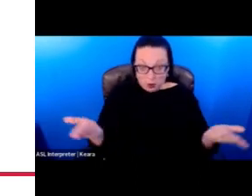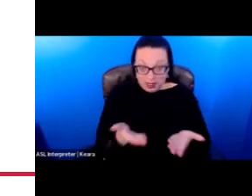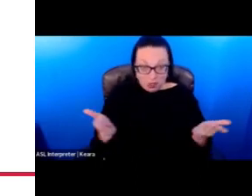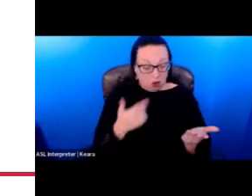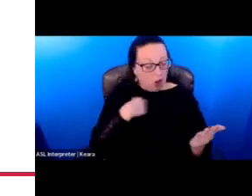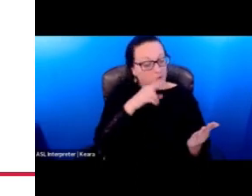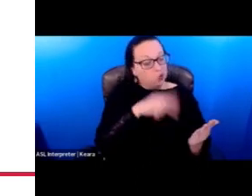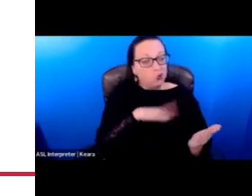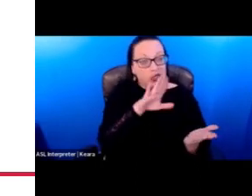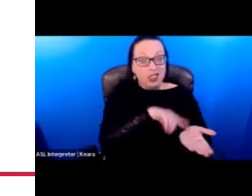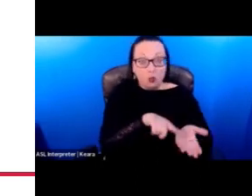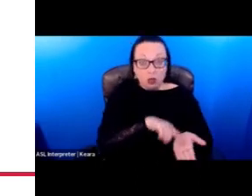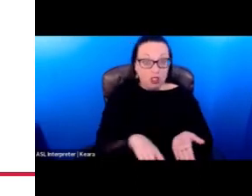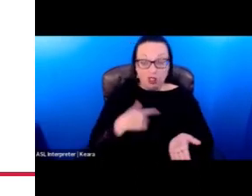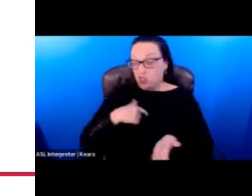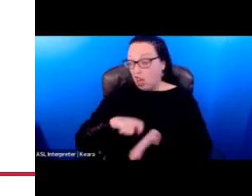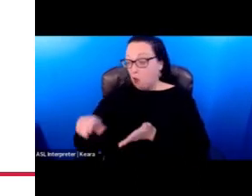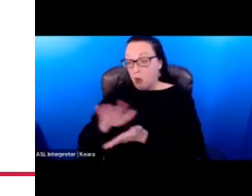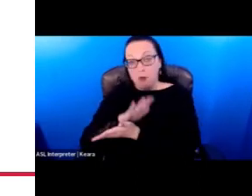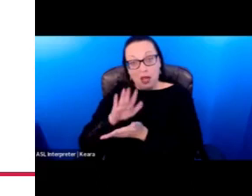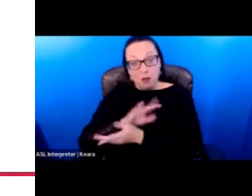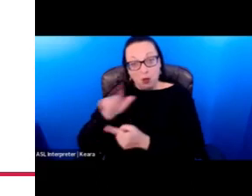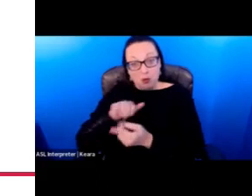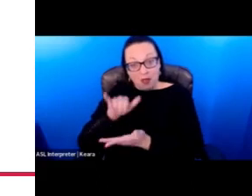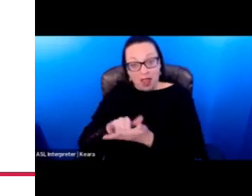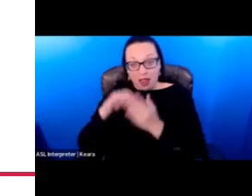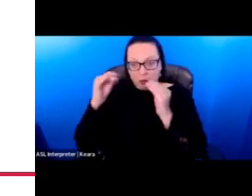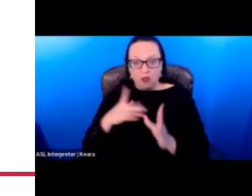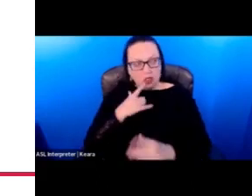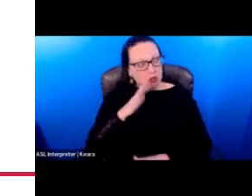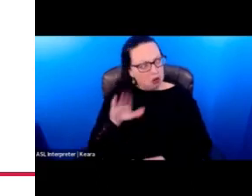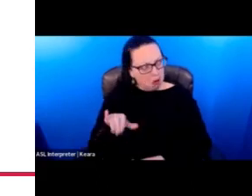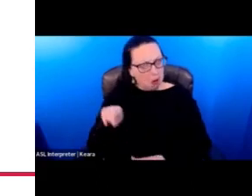called papers on it. You know, my professors were like, Oh, this is really good papers, like, this is great stuff, you